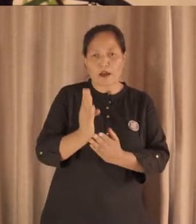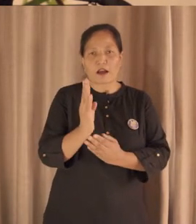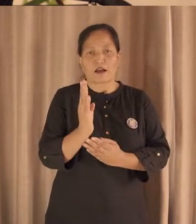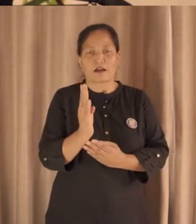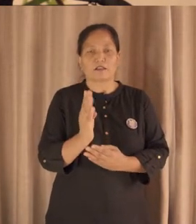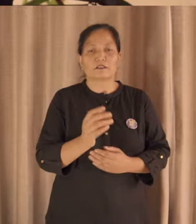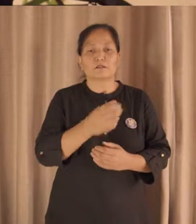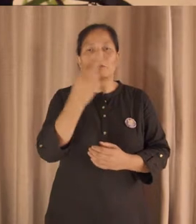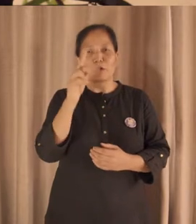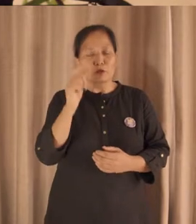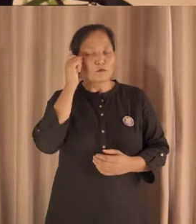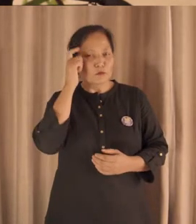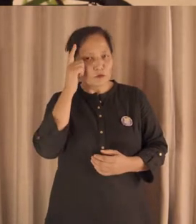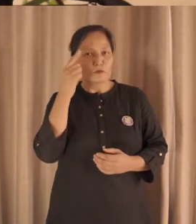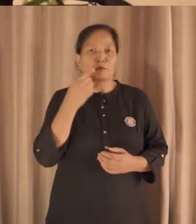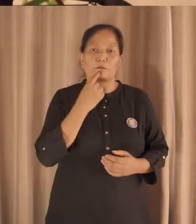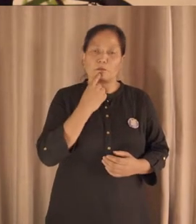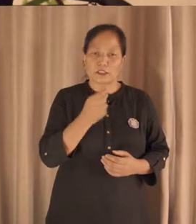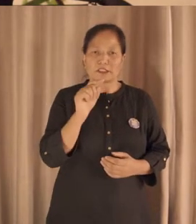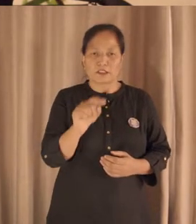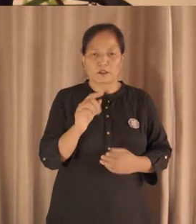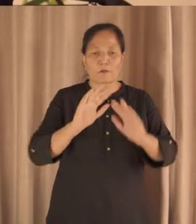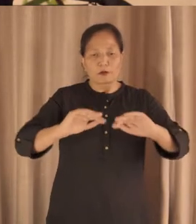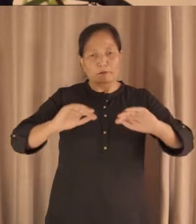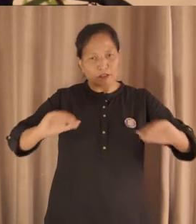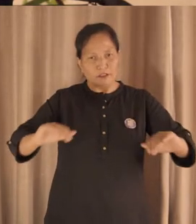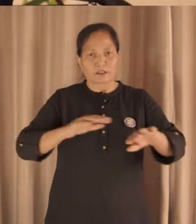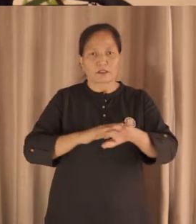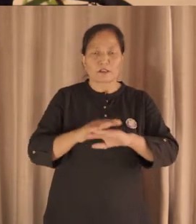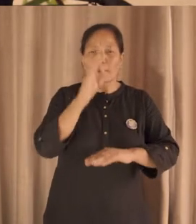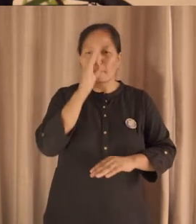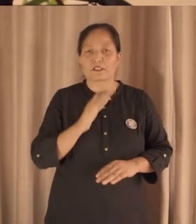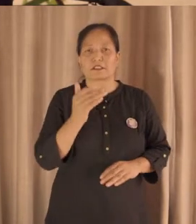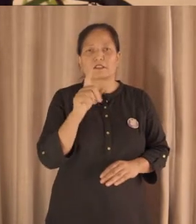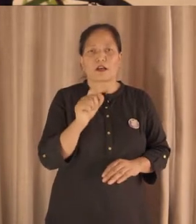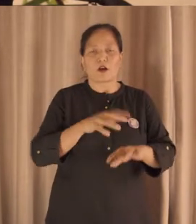G: Yes. We were not able to view development from a multidimensional point of view. The